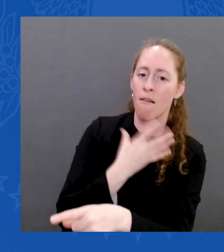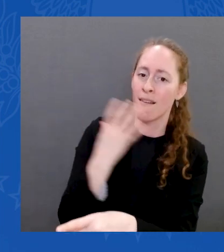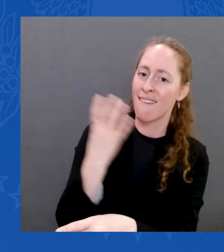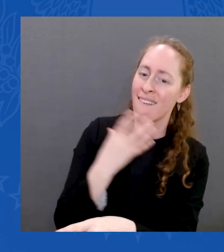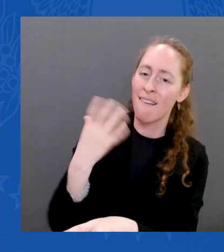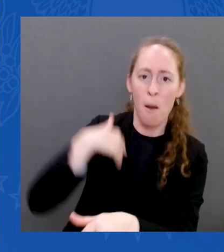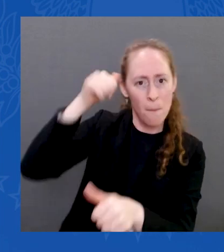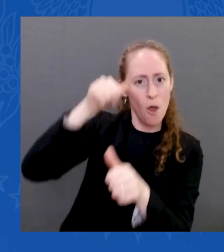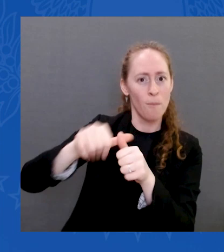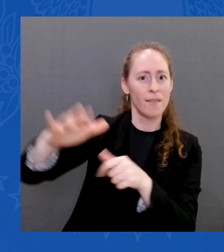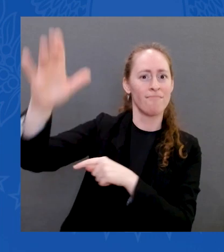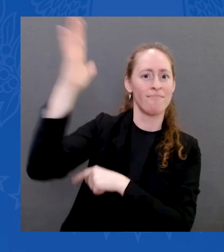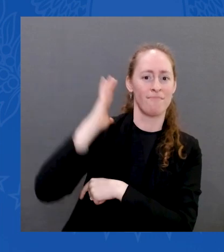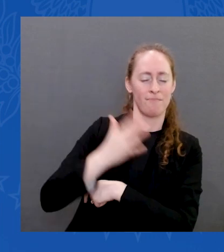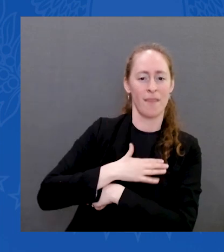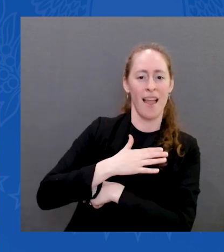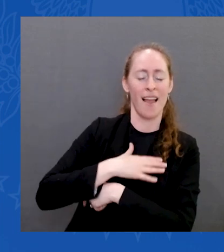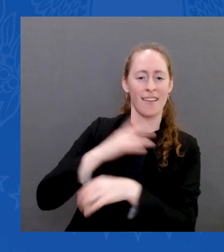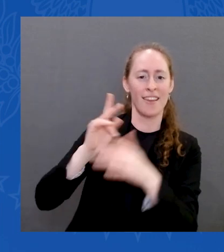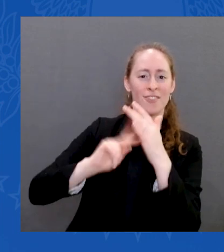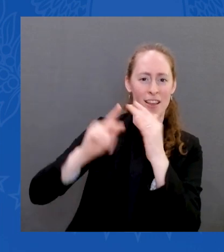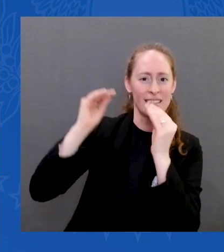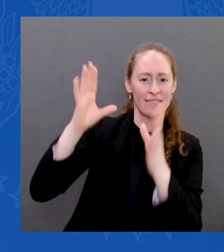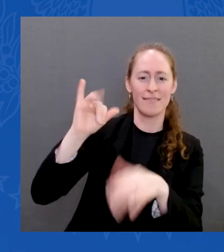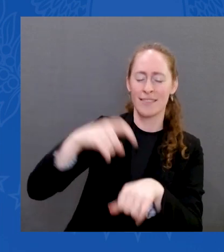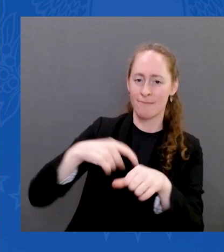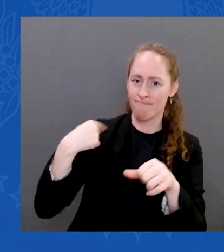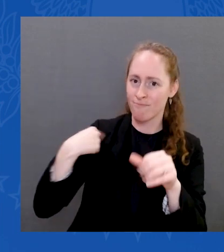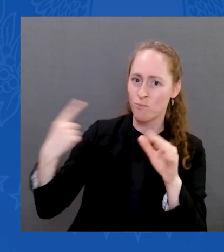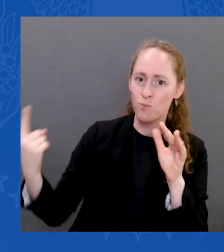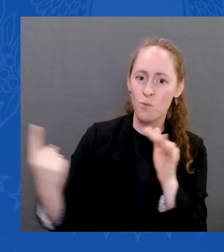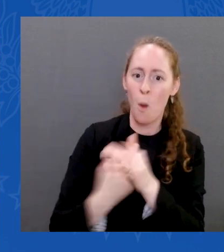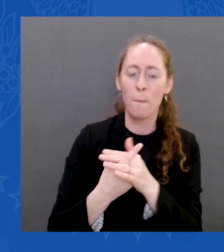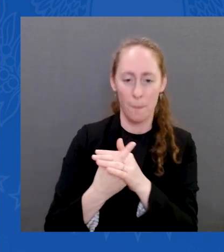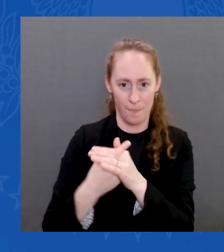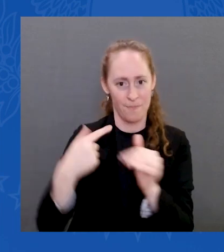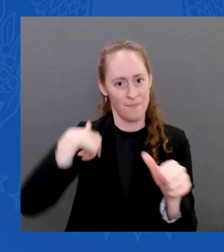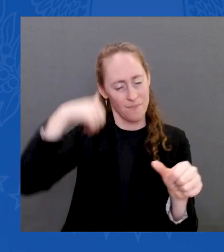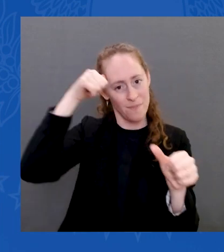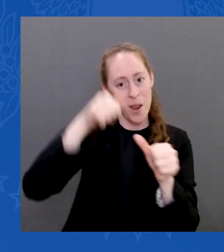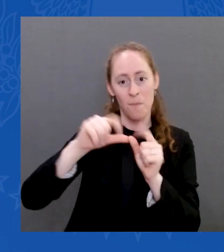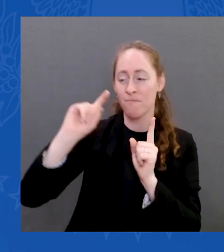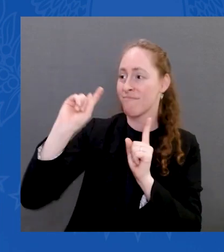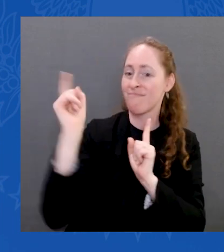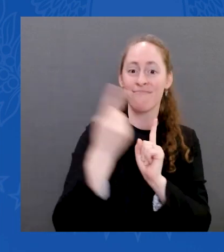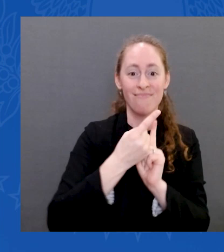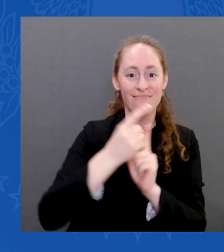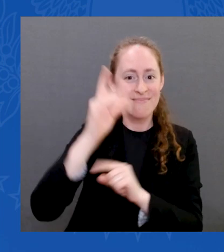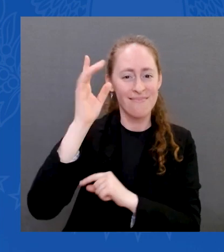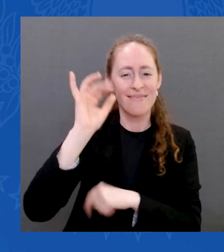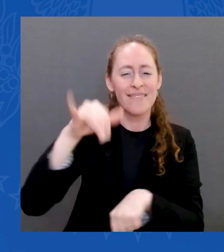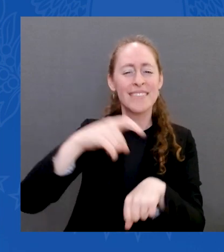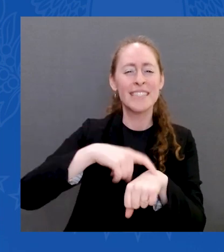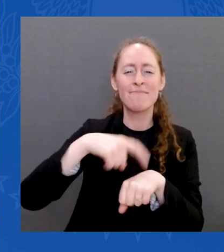I was greeted by Ms. Toth, a middle aged white woman with a huge smile in a gentle voice.